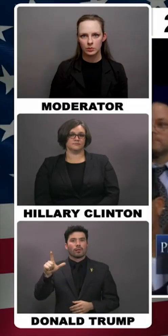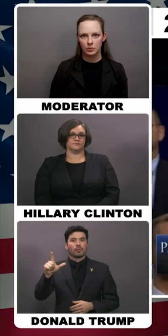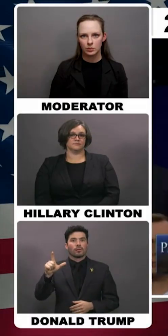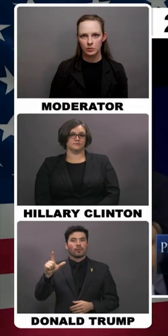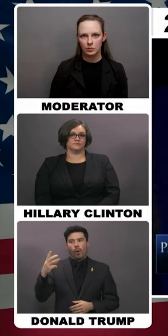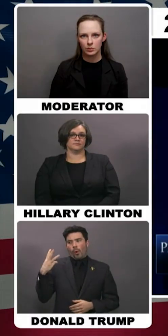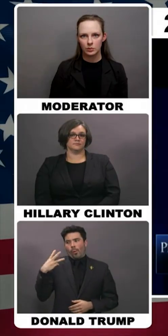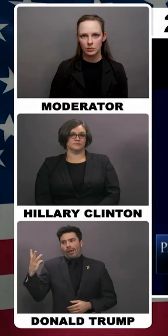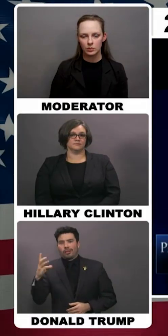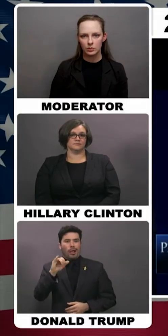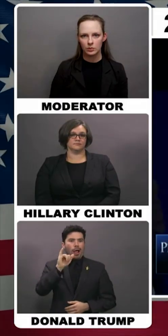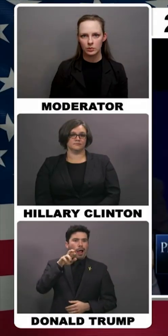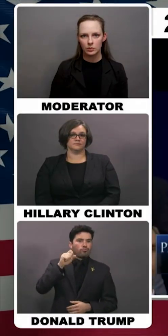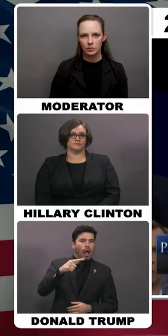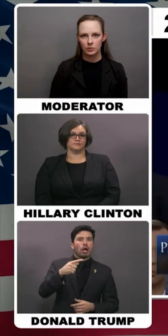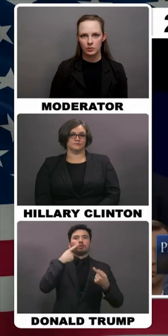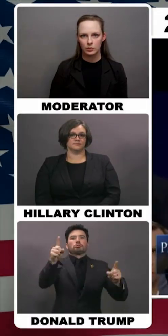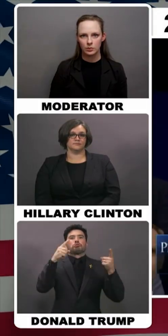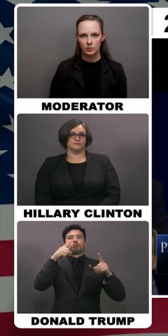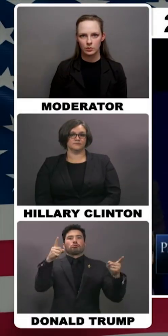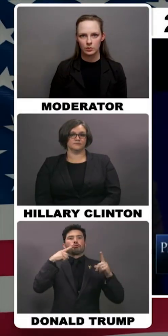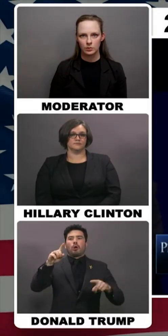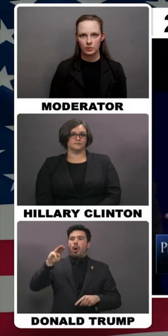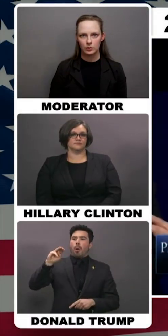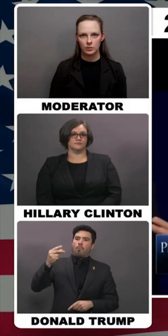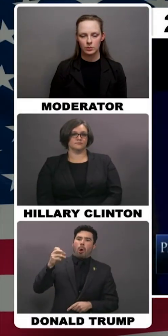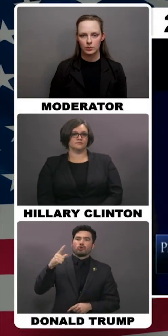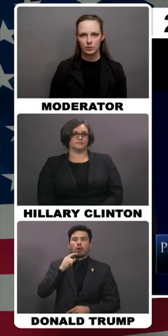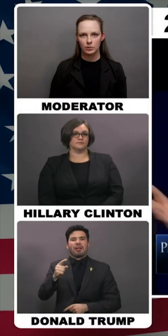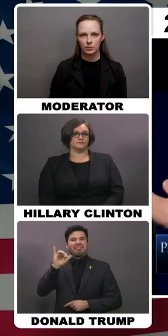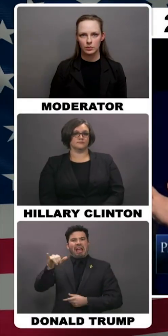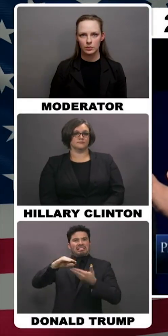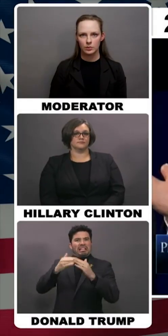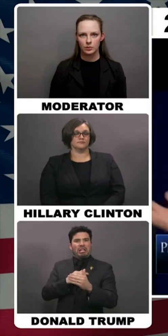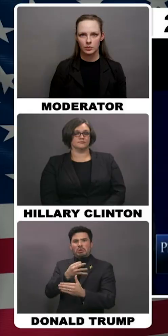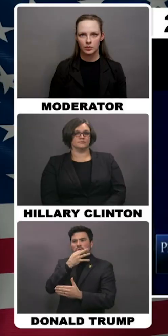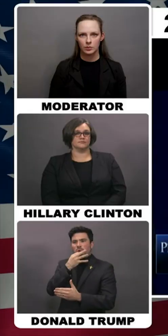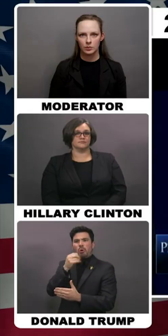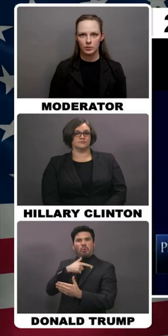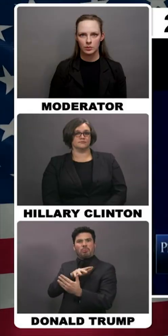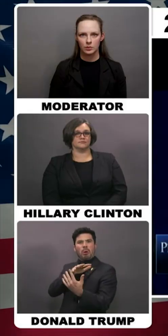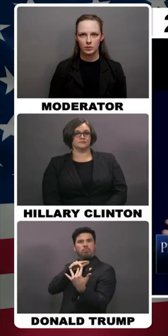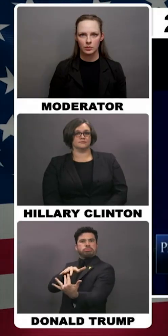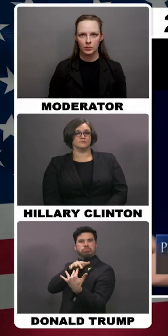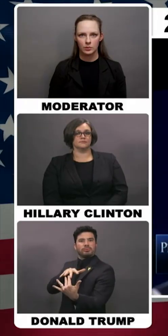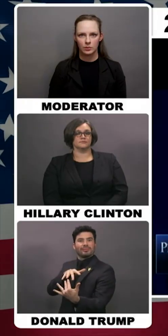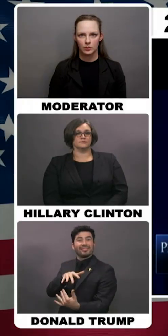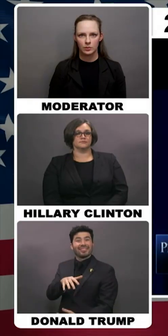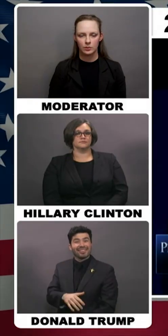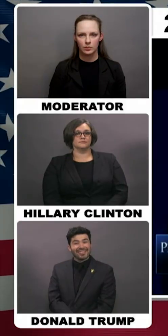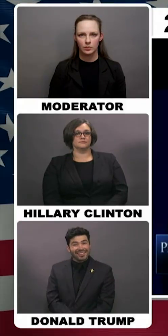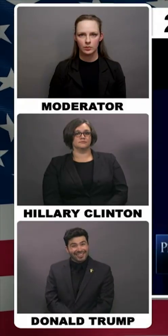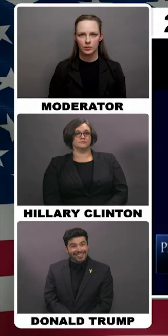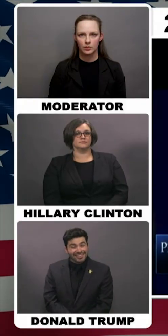We will be attacking Mosul in three weeks or four weeks. Well, all of these bad leaders from ISIS are leaving Mosul.